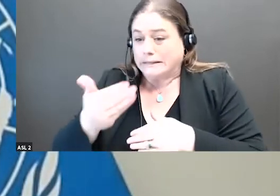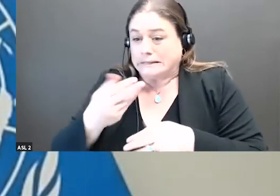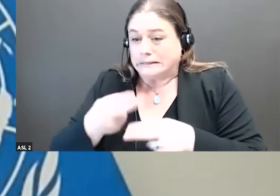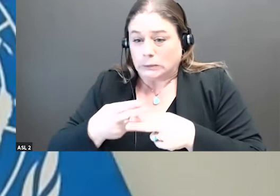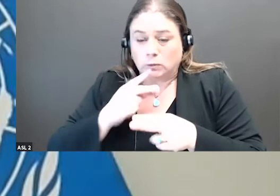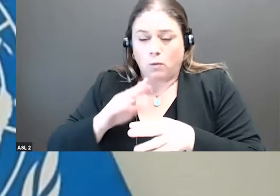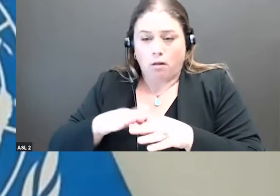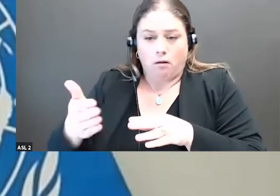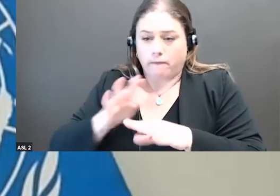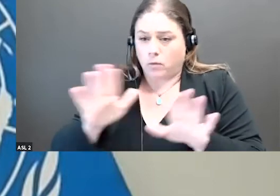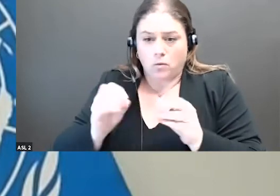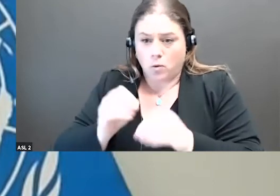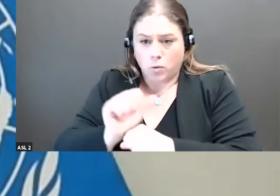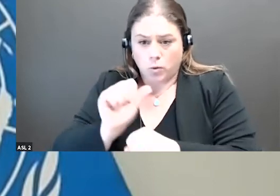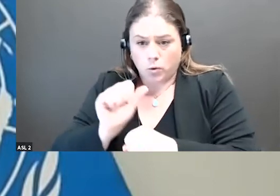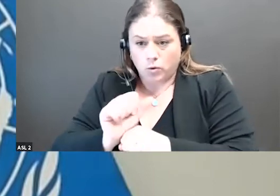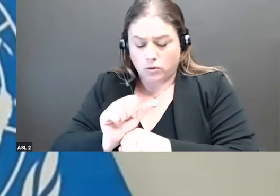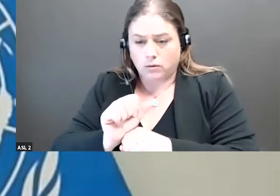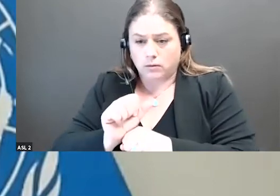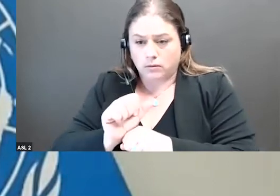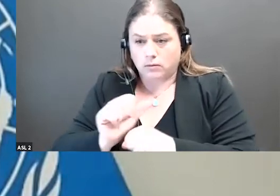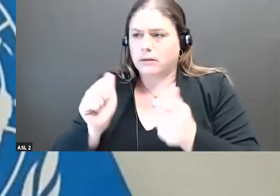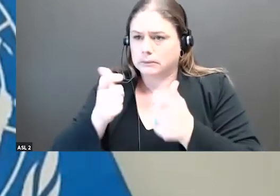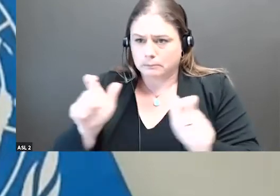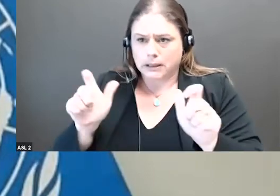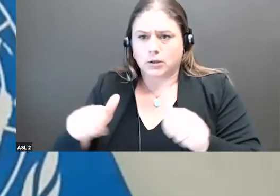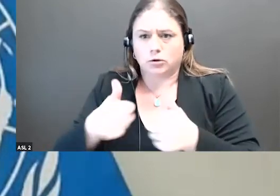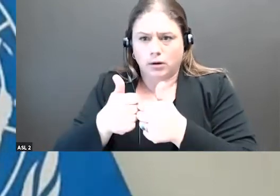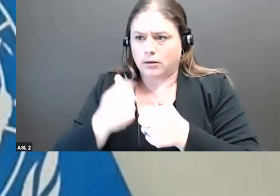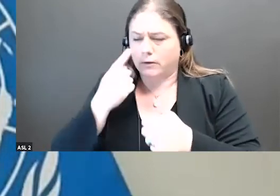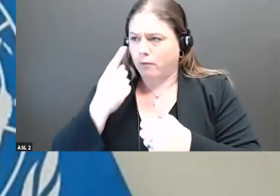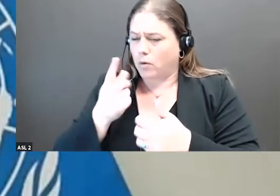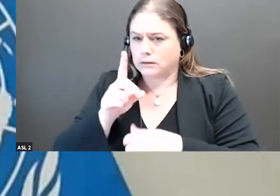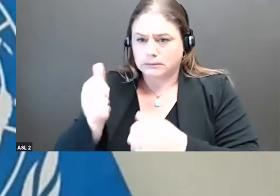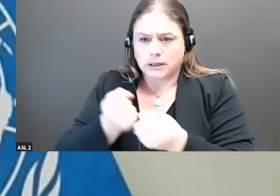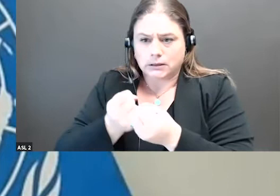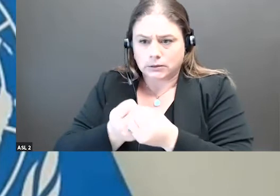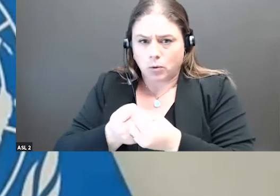of navigating transportation and disability supports, in the context of COVID-19. This